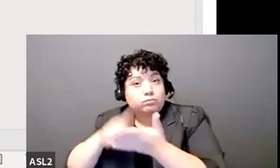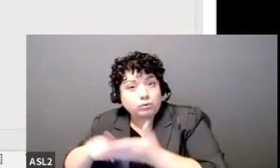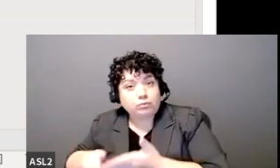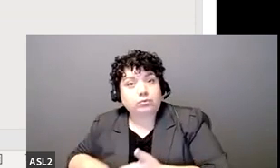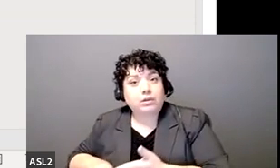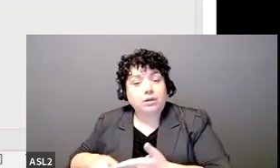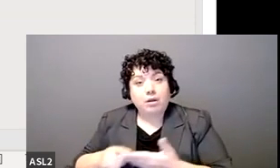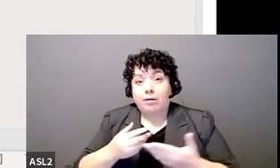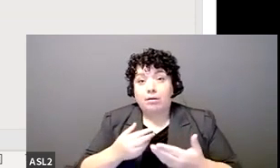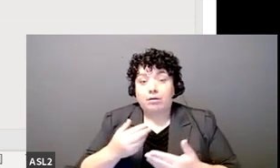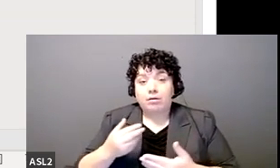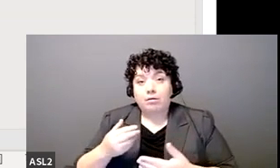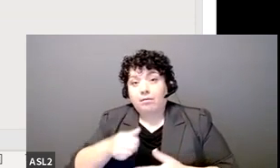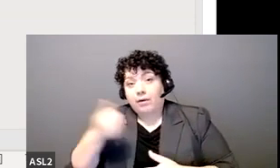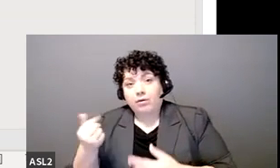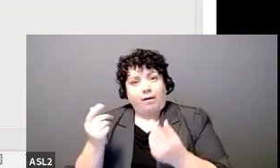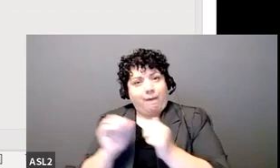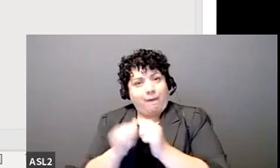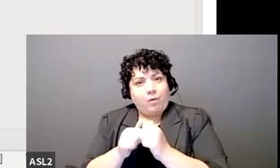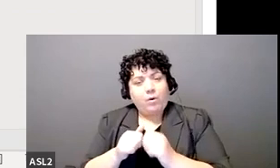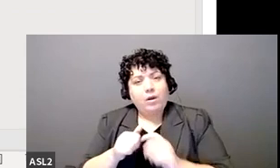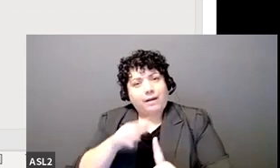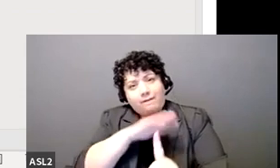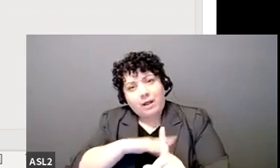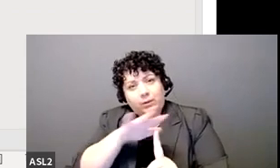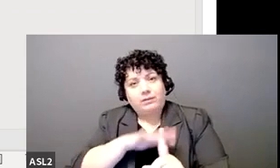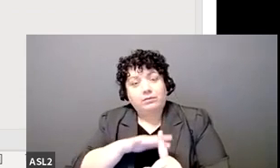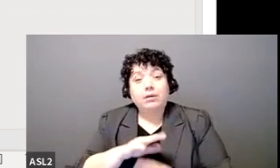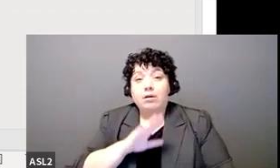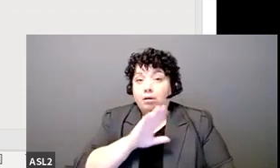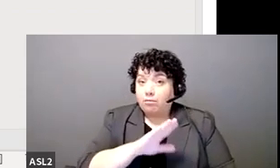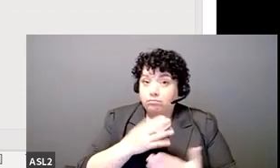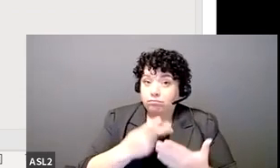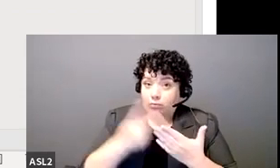projects is around evaluation and so how do we evaluate progress with this how do we critically